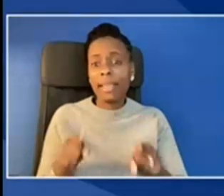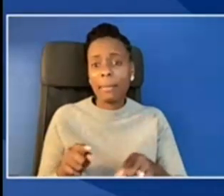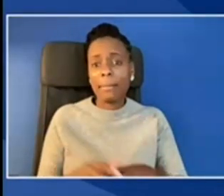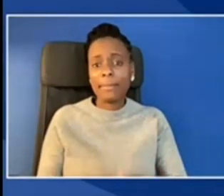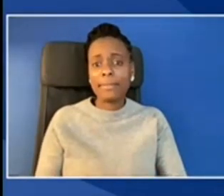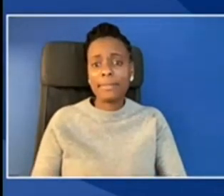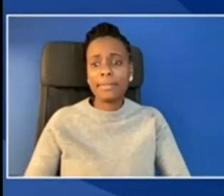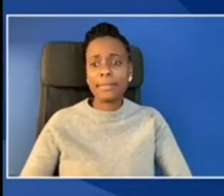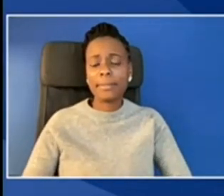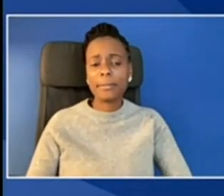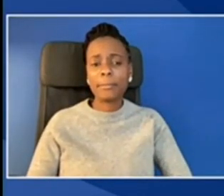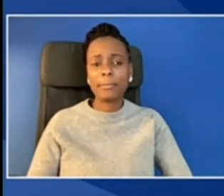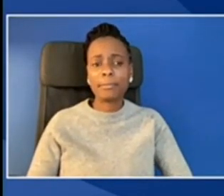Thank you, Scott. Melissa.